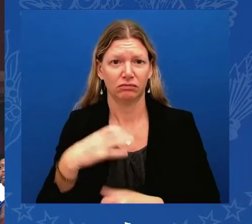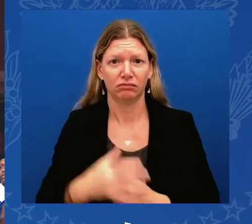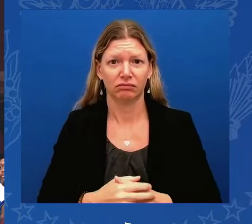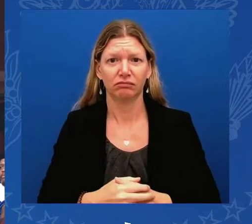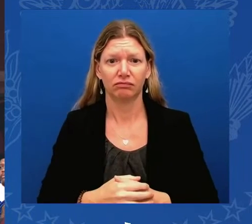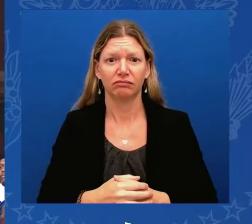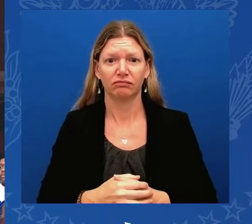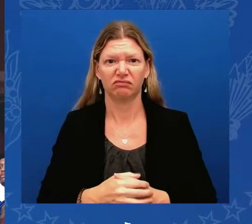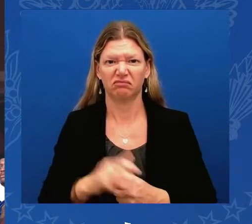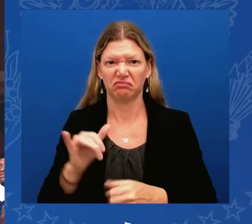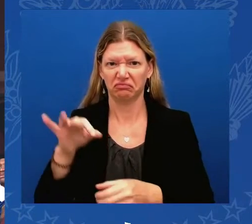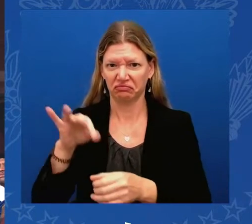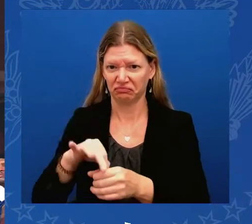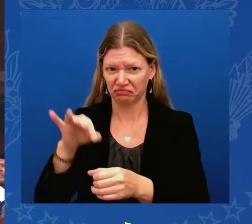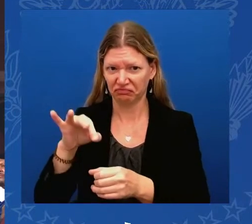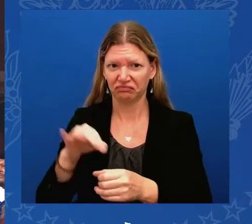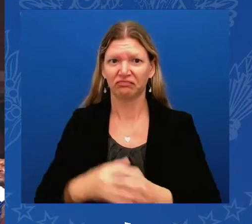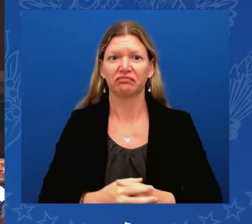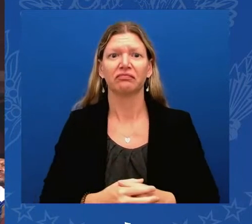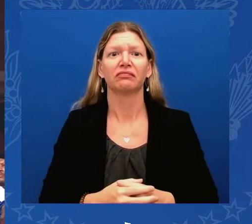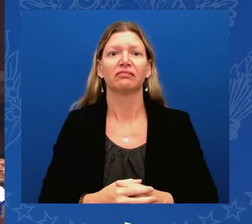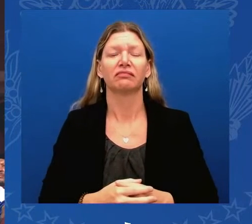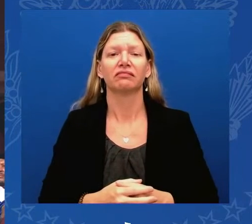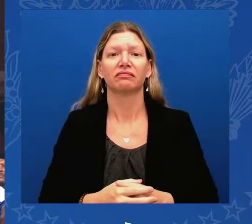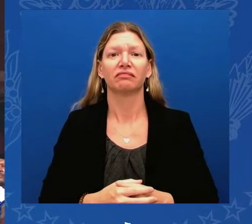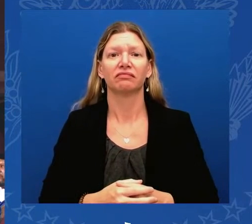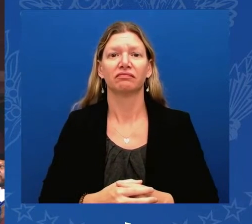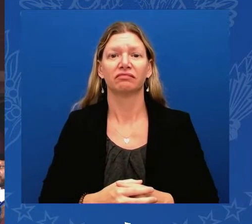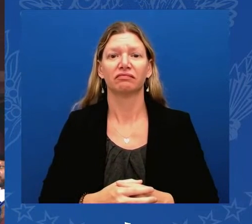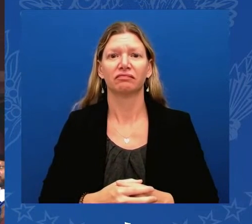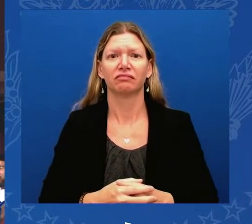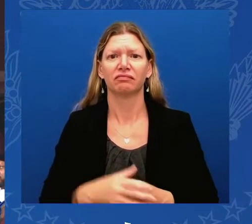a post he sought just after graduating from Syracuse Law School.